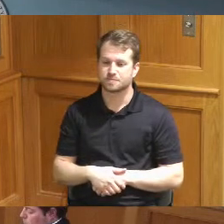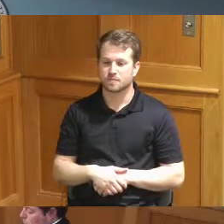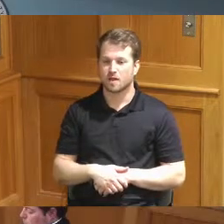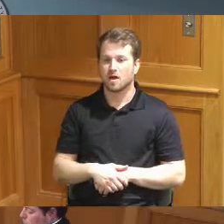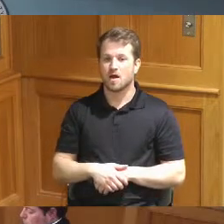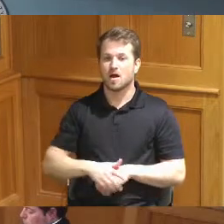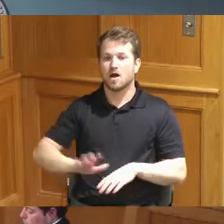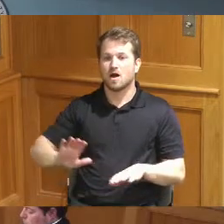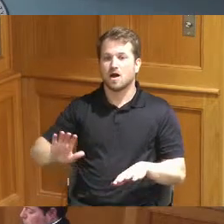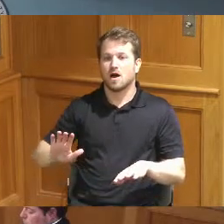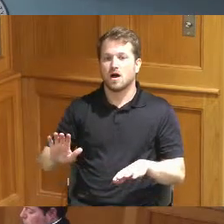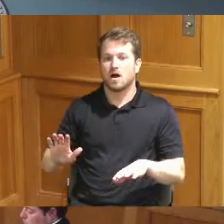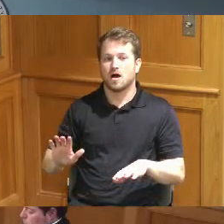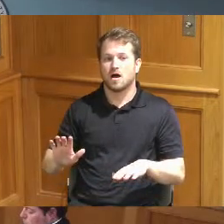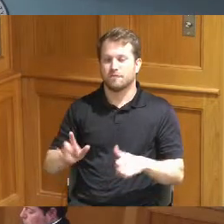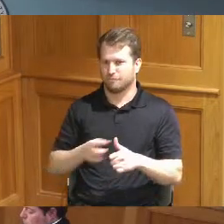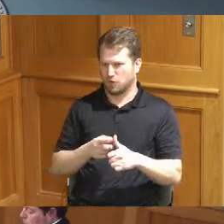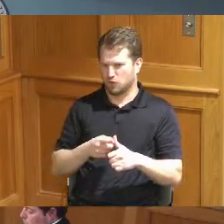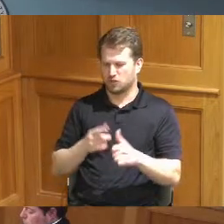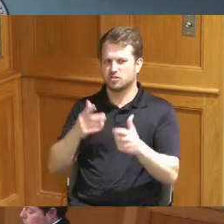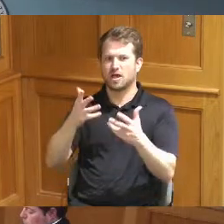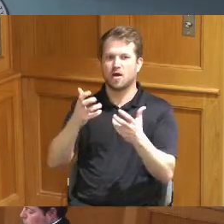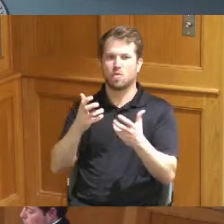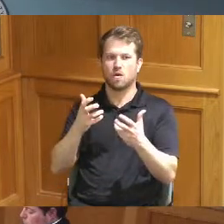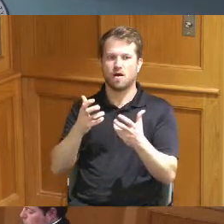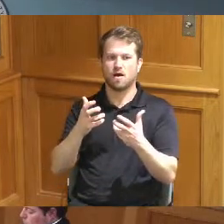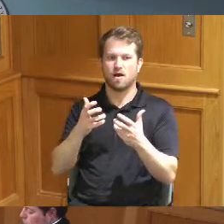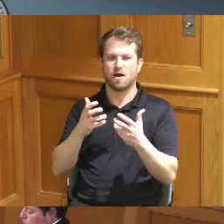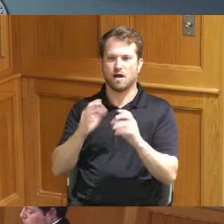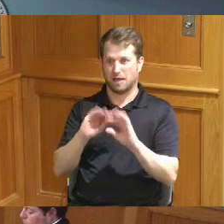I would start off I just want to make sure on the funding you have on here